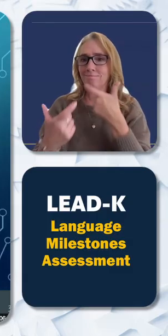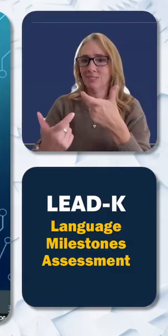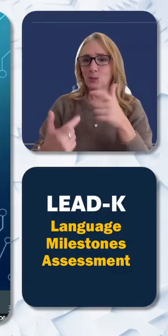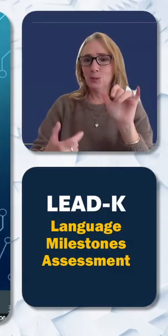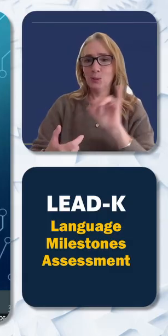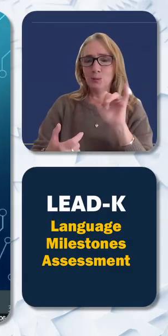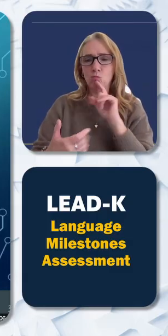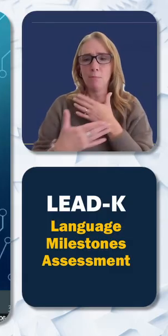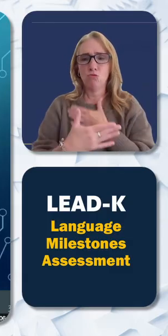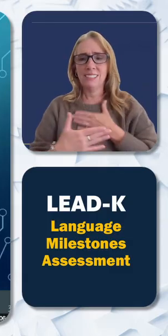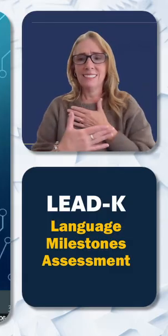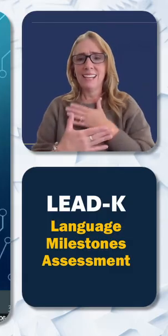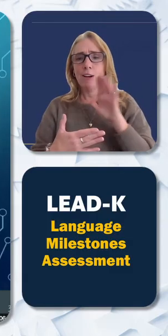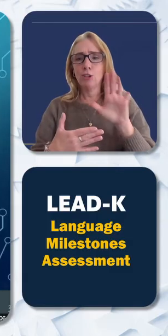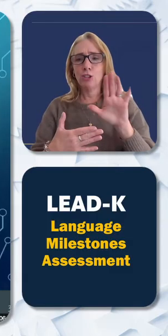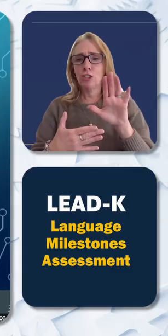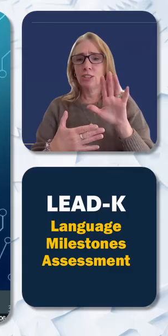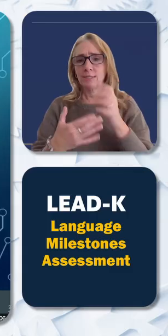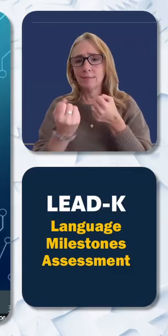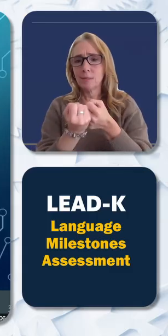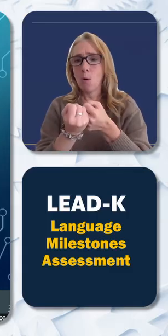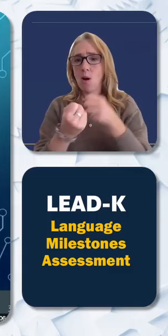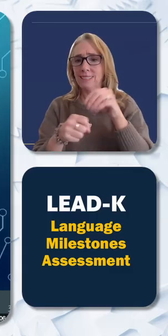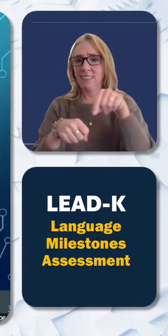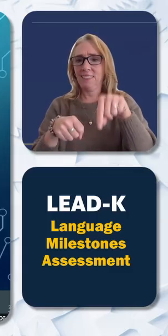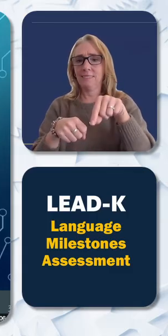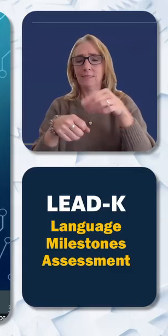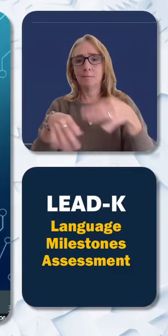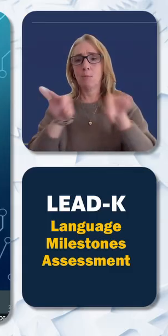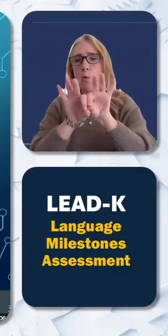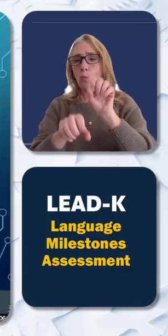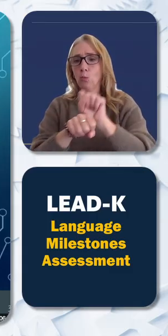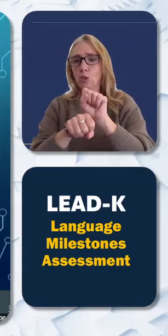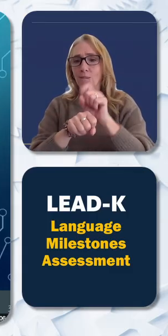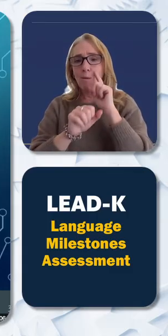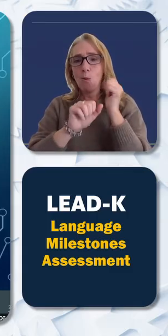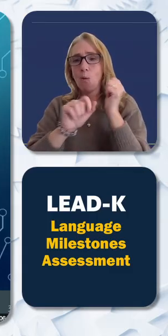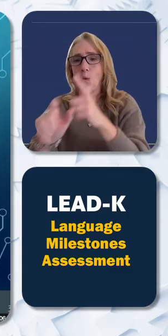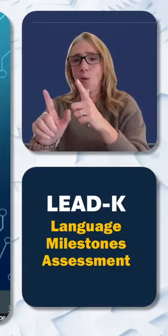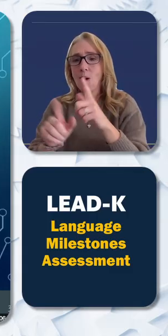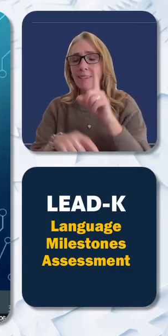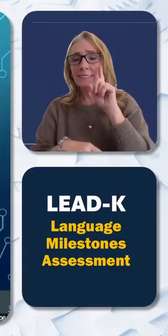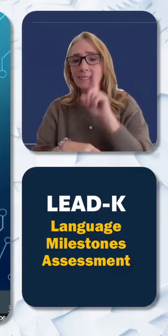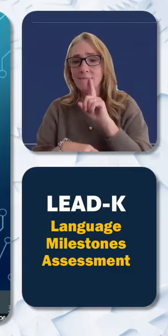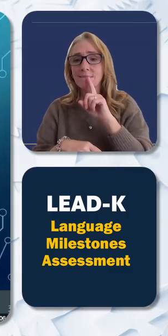who is here with us watching today, we just want to acknowledge and express our gratitude